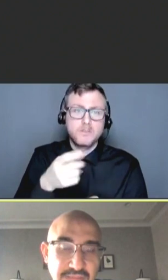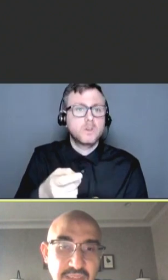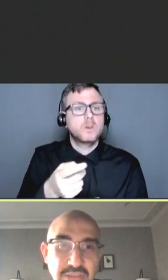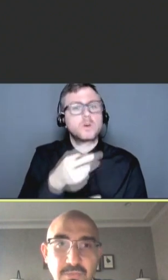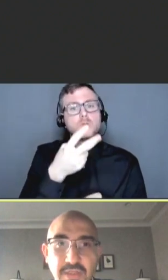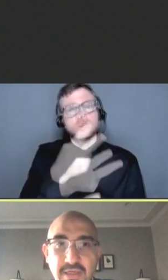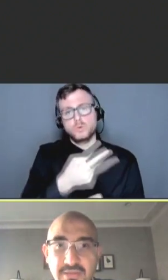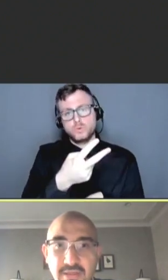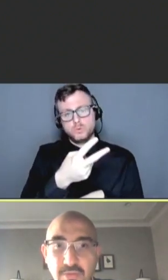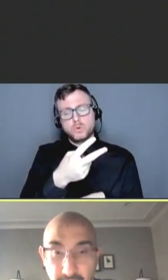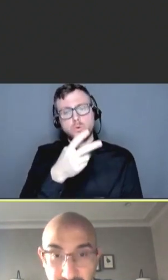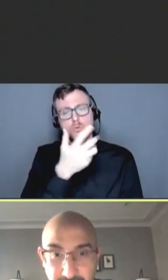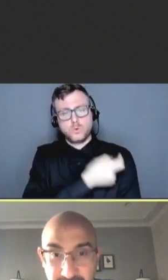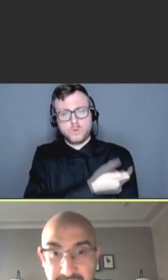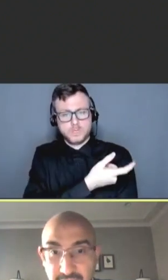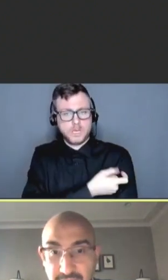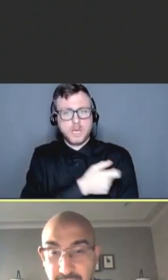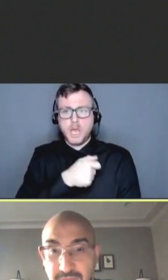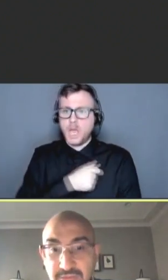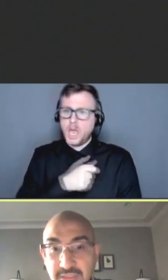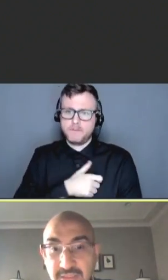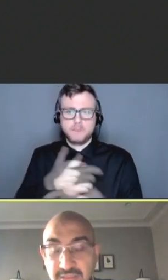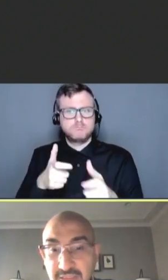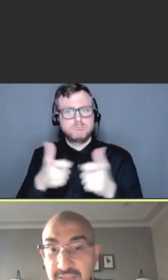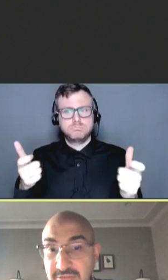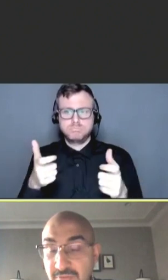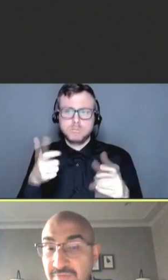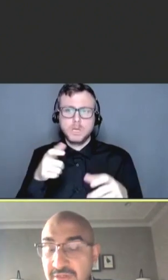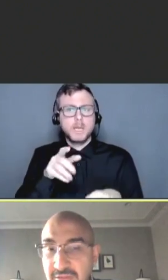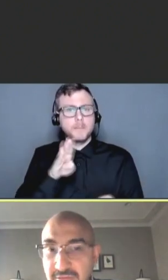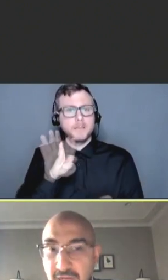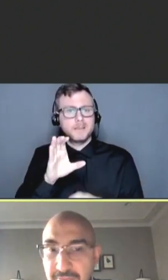vaccination, we had a robust B cell response that led to a very rapid